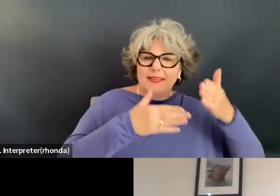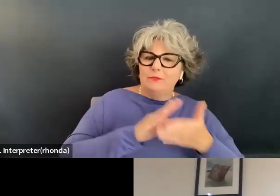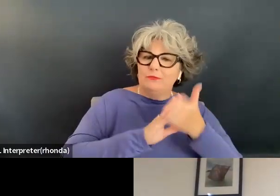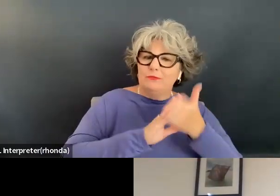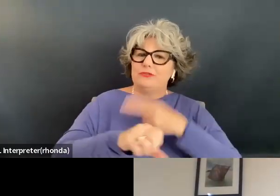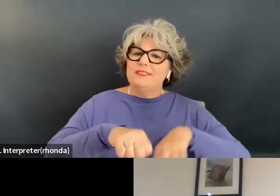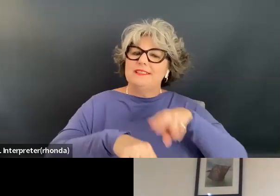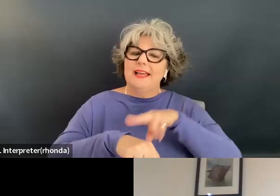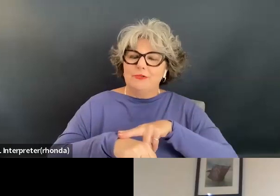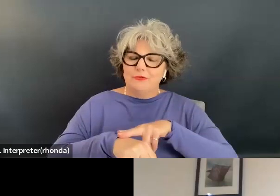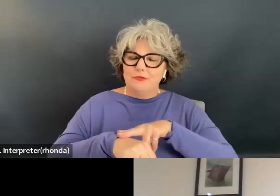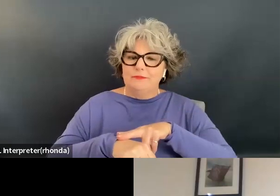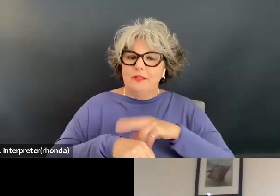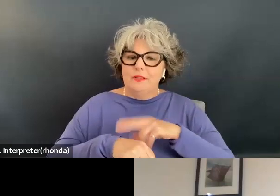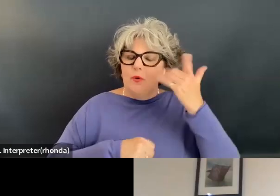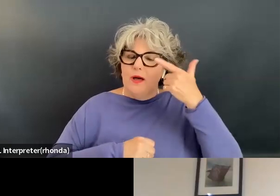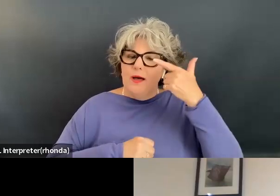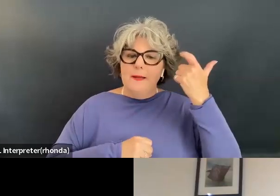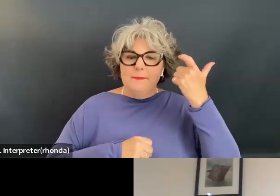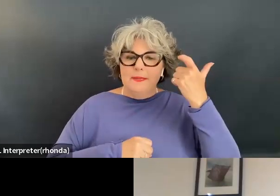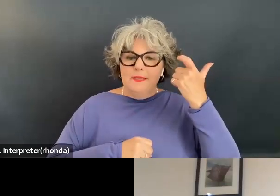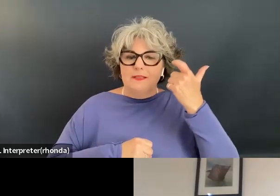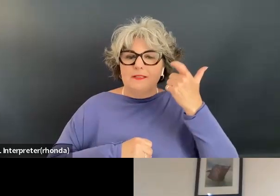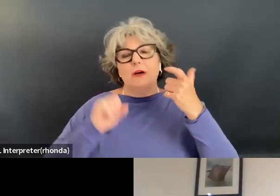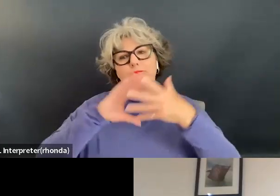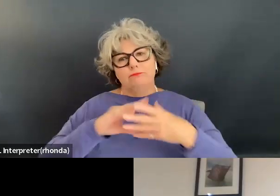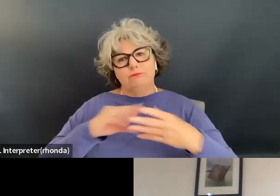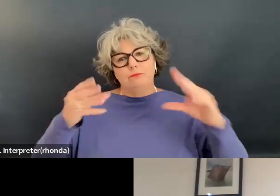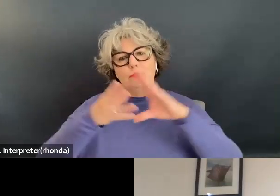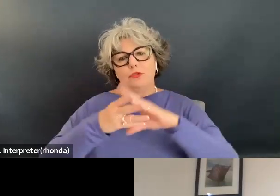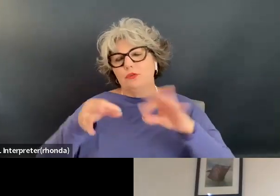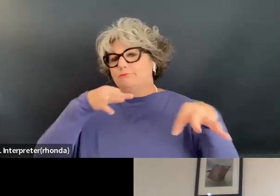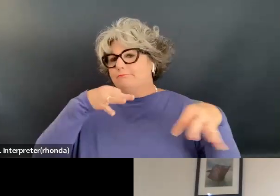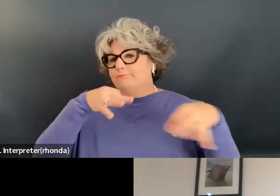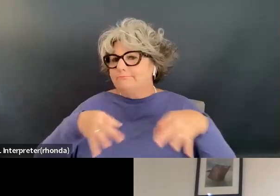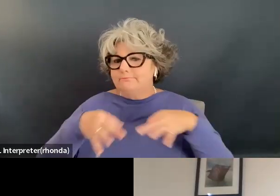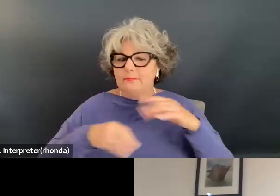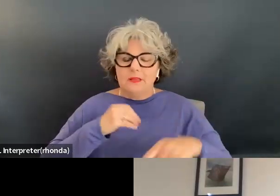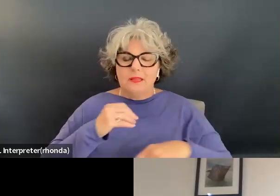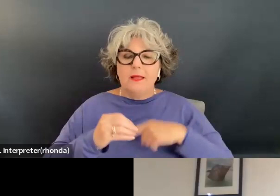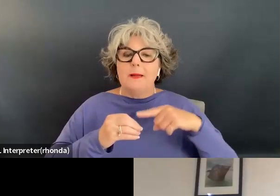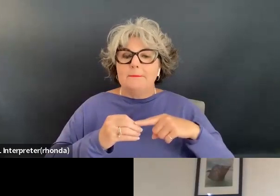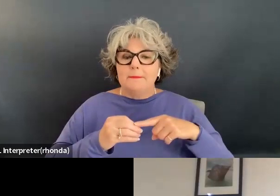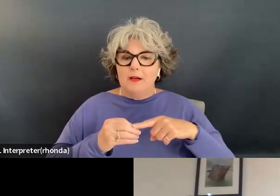because I was, I wanted to narrate a story about, from outside.